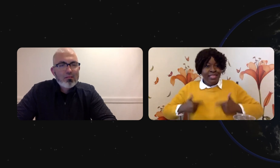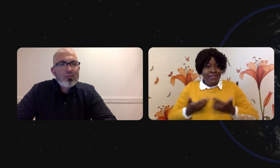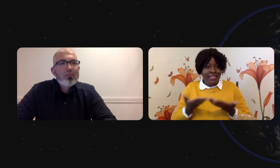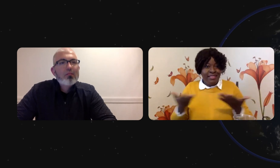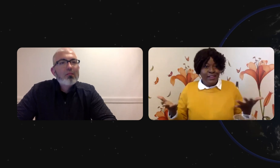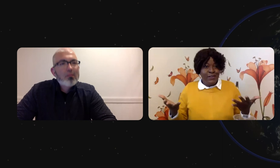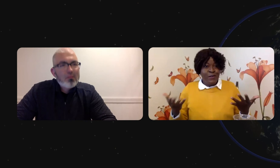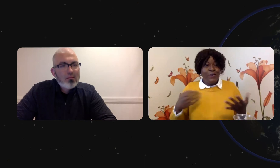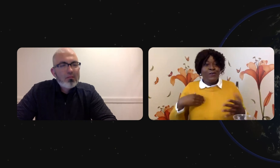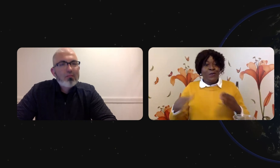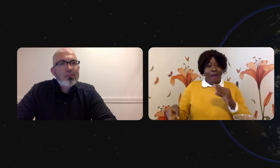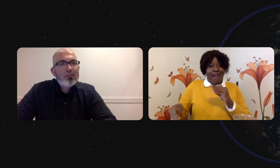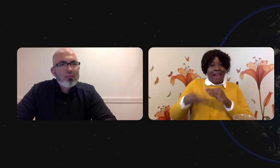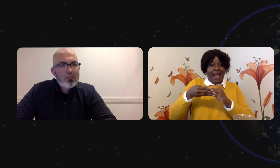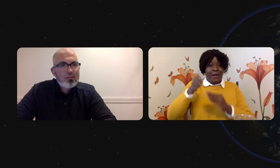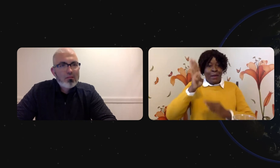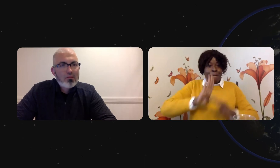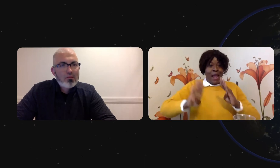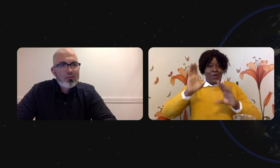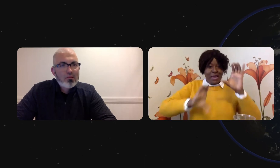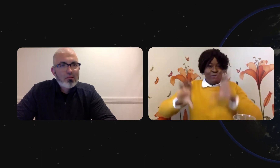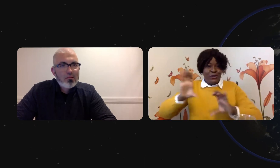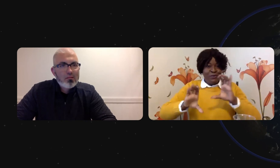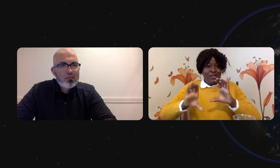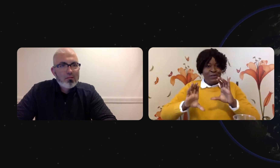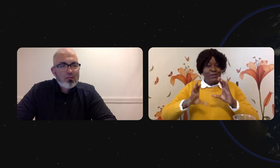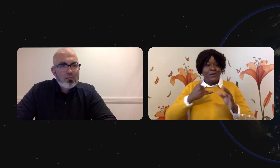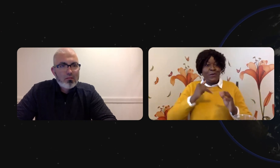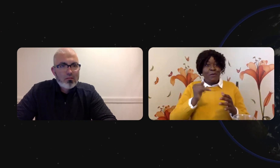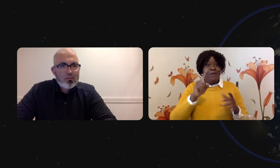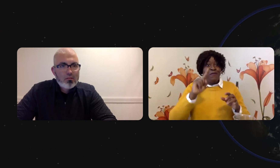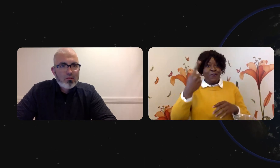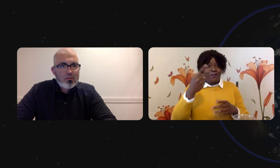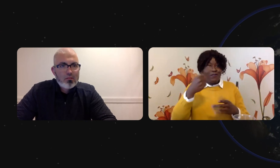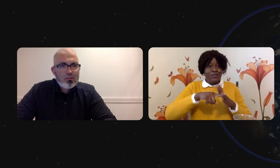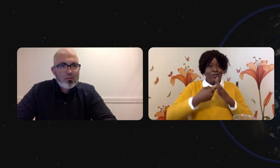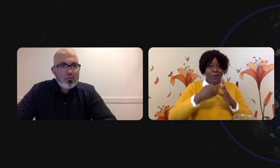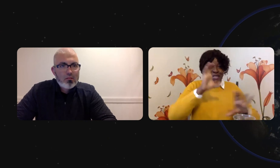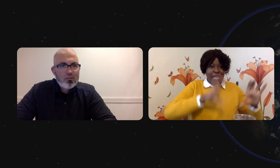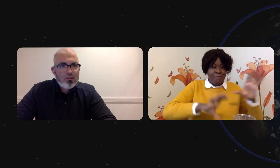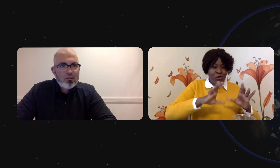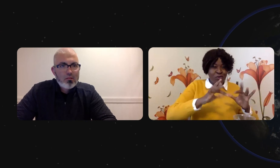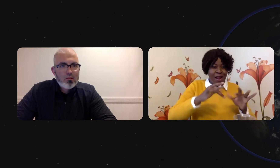They focus a lot on living things. So, I got into biochemistry.